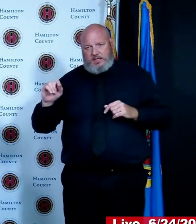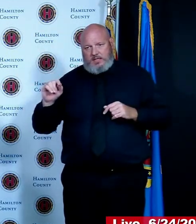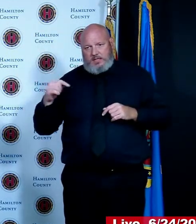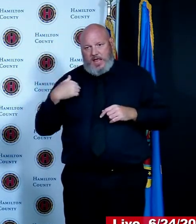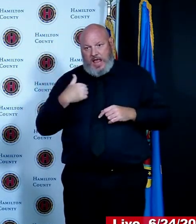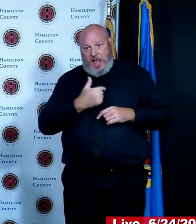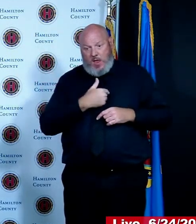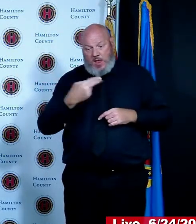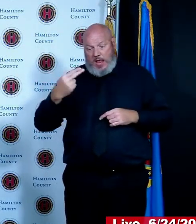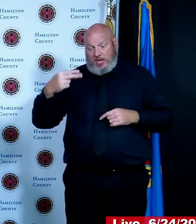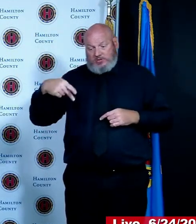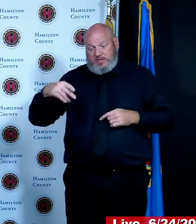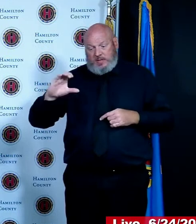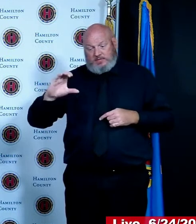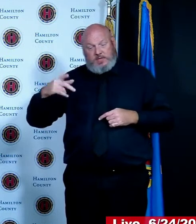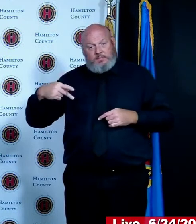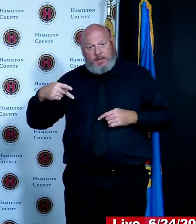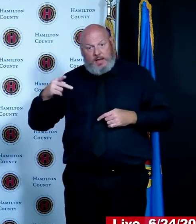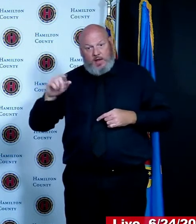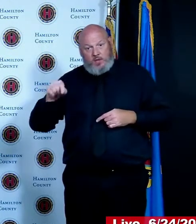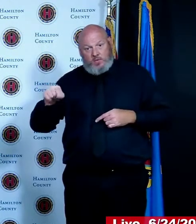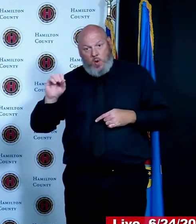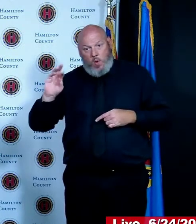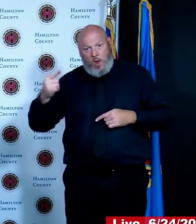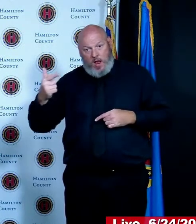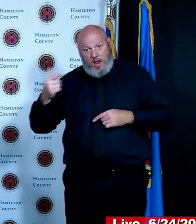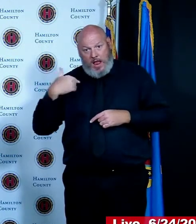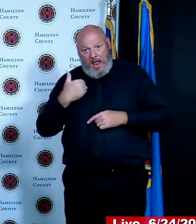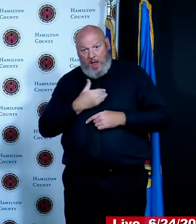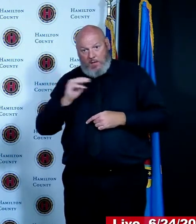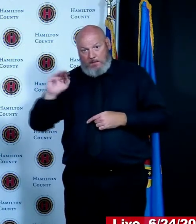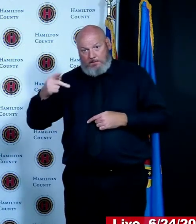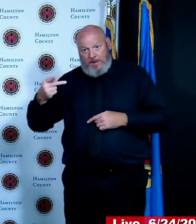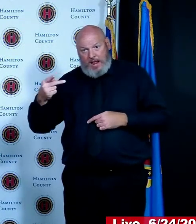have been the darker shade indicating more cases so if there's more cases in a